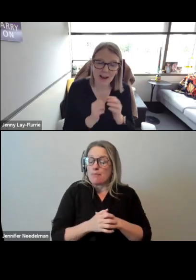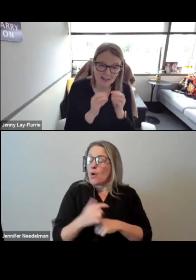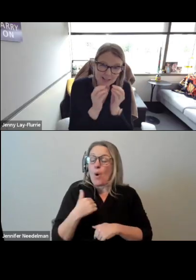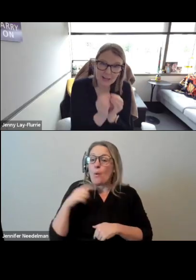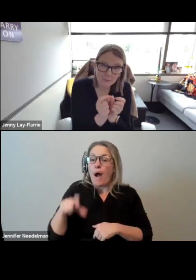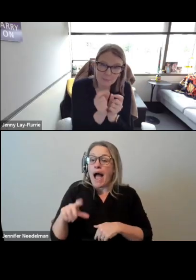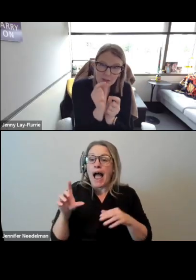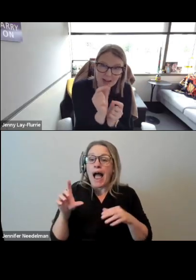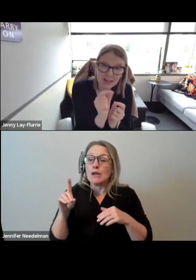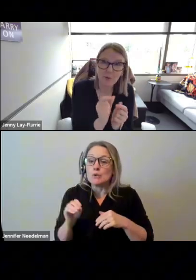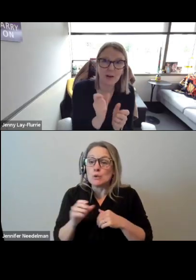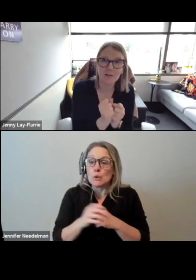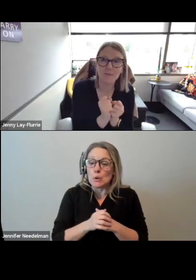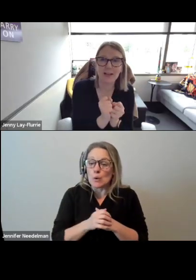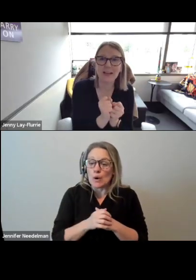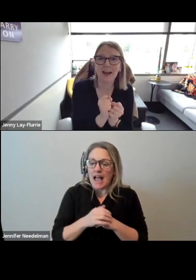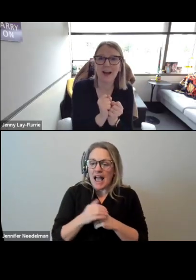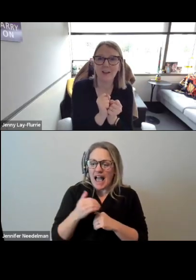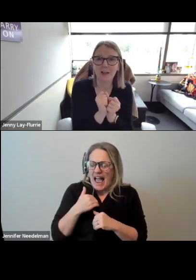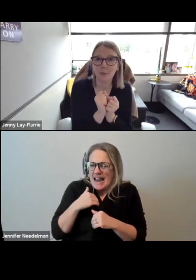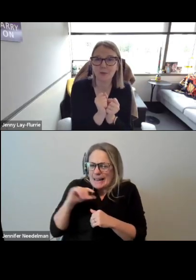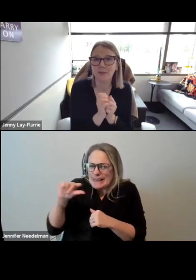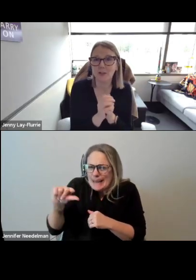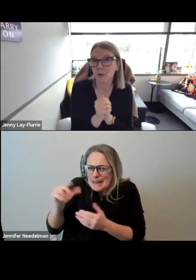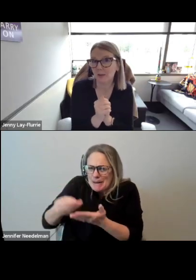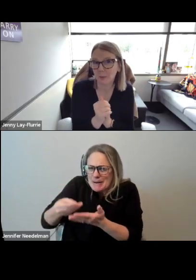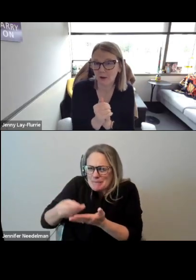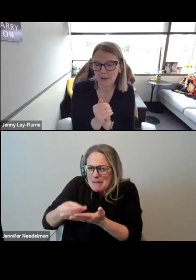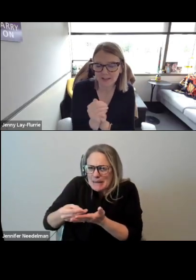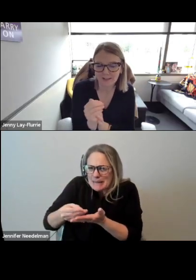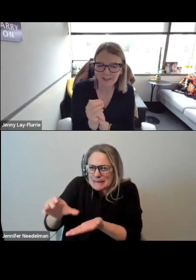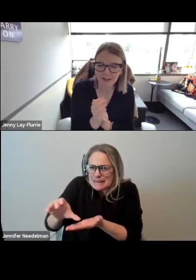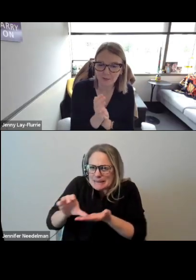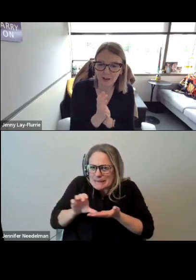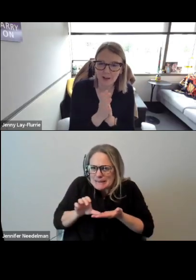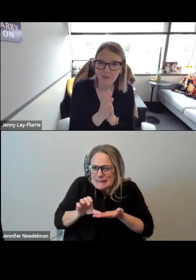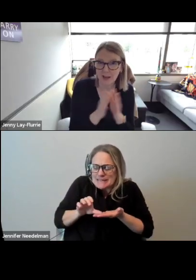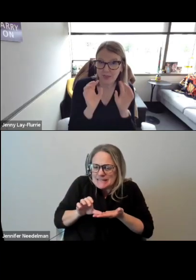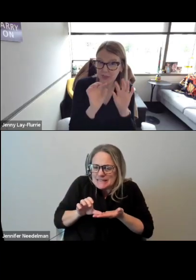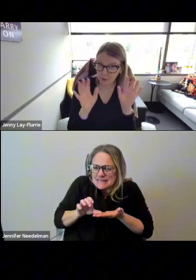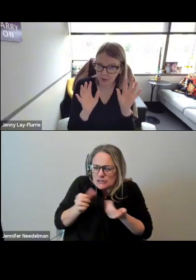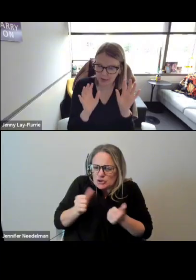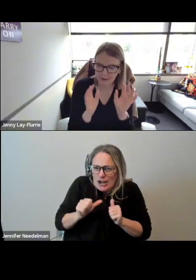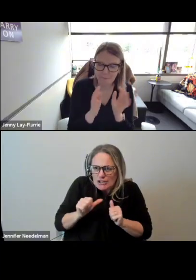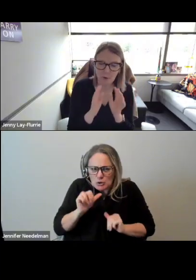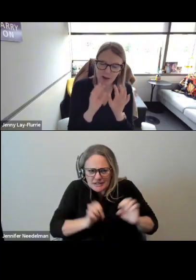I had a little tiny pocket of money that I was given to experiment and see if that theory